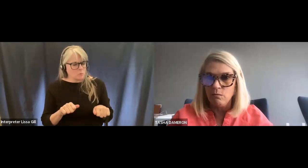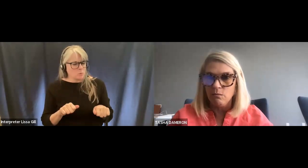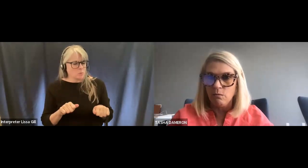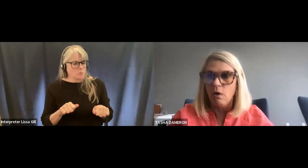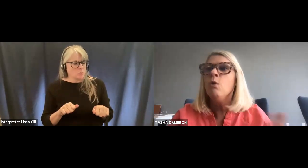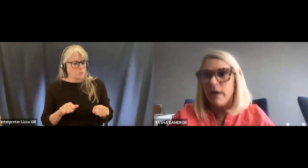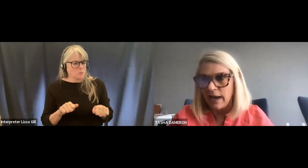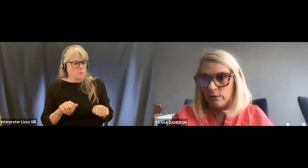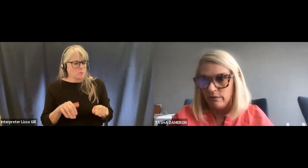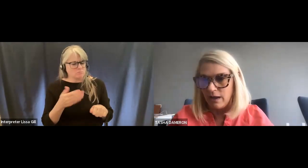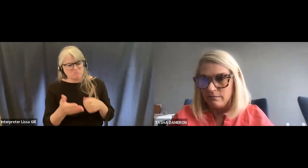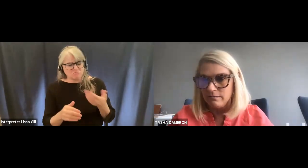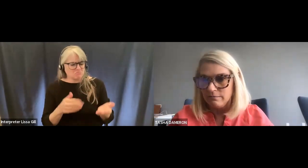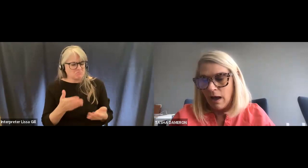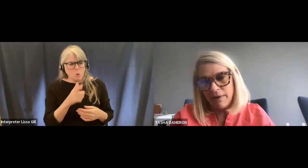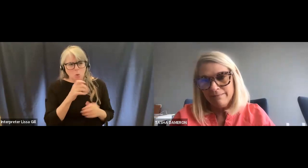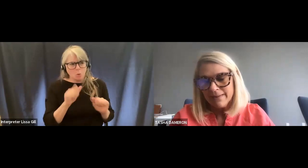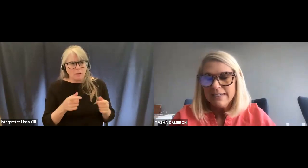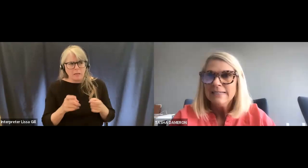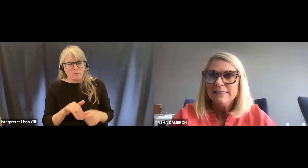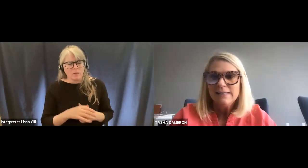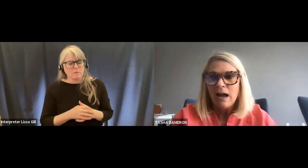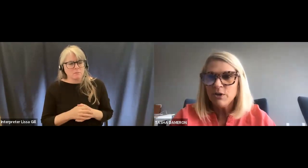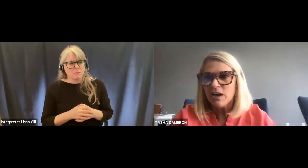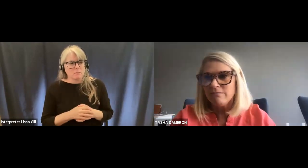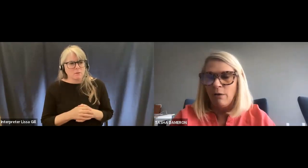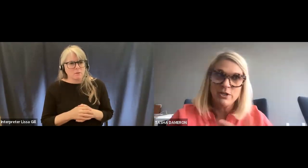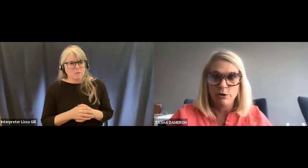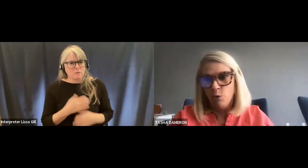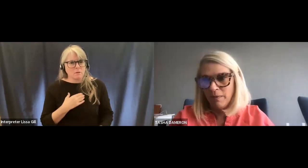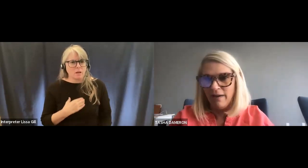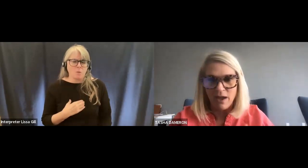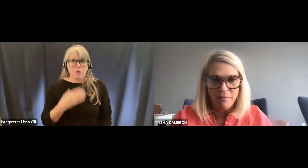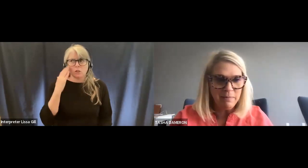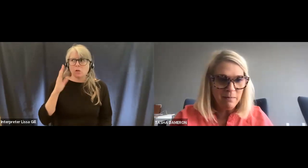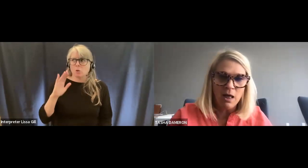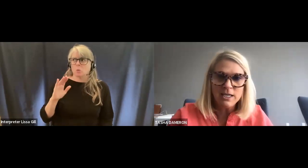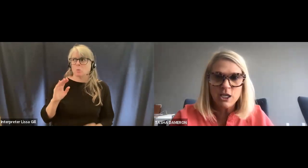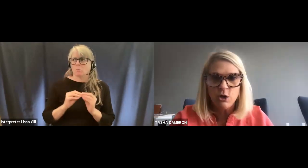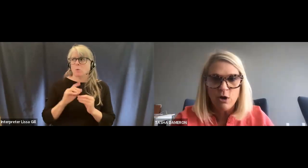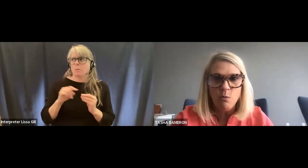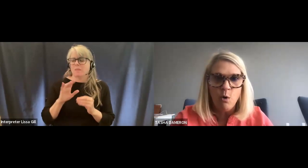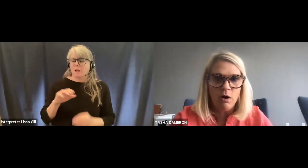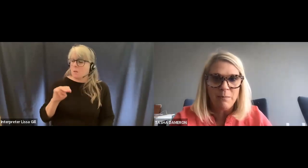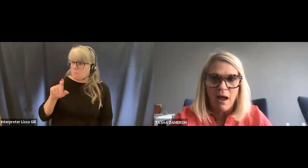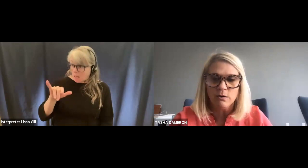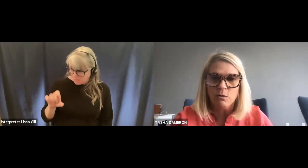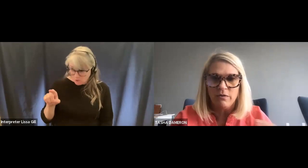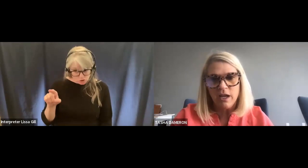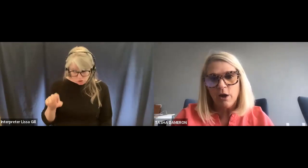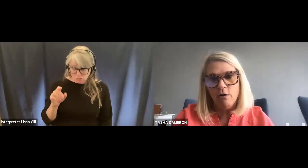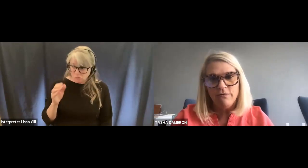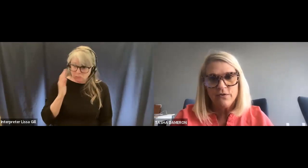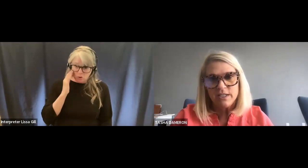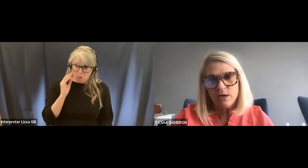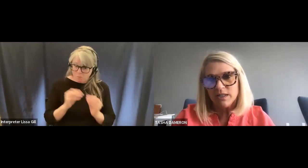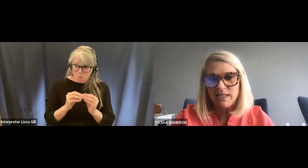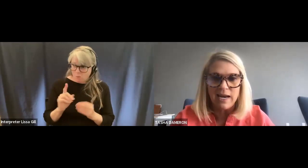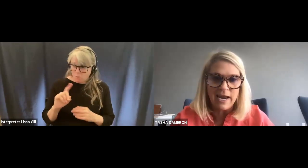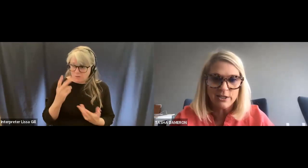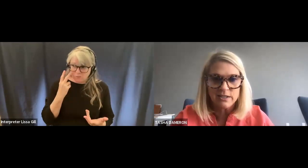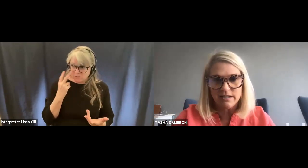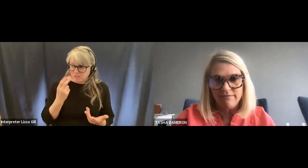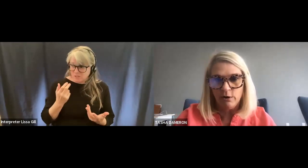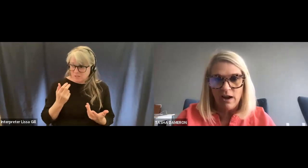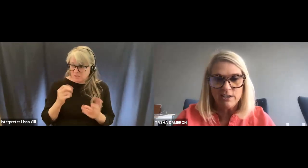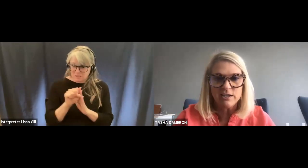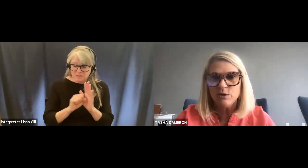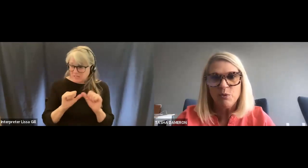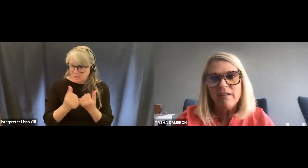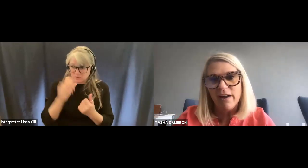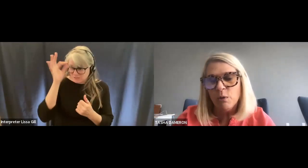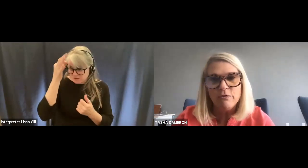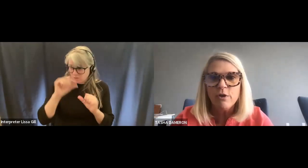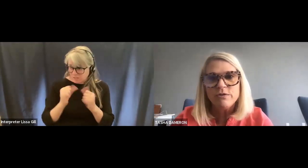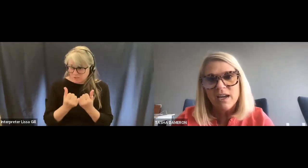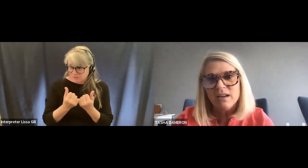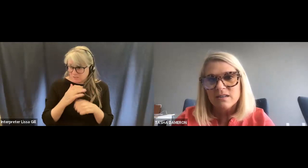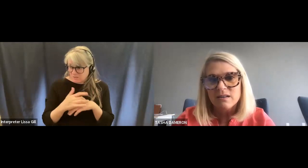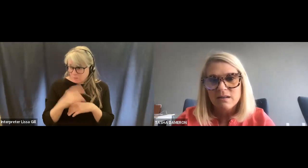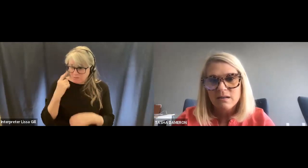Who can handle that? I mean, I wish I wish I knew more about that. Maybe Molly, do you know more about where they could go to see what state agencies and federal agencies would be available for those things.